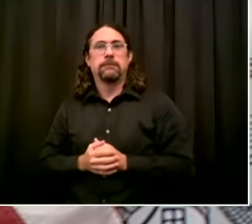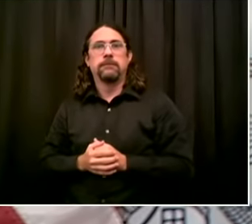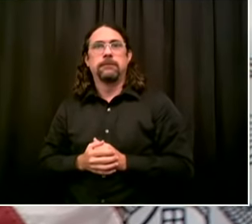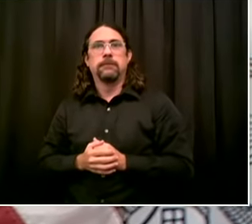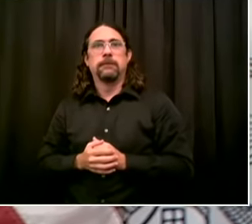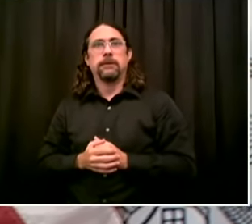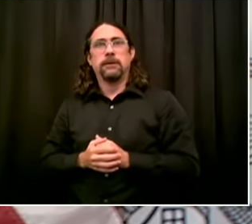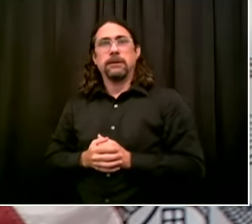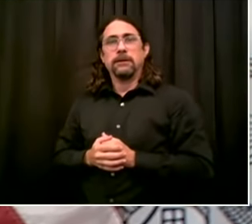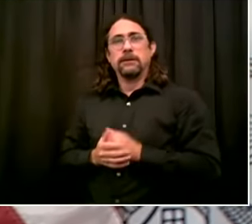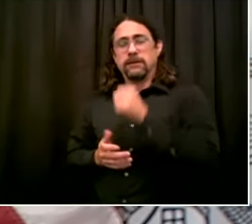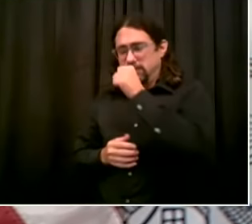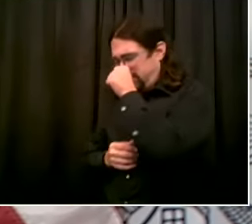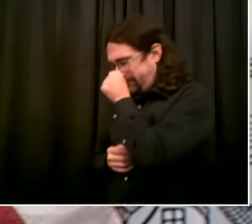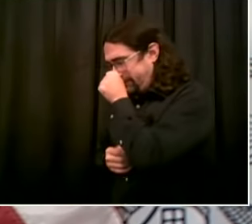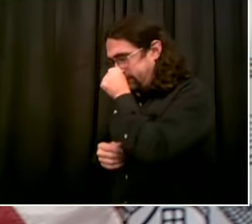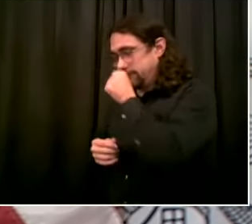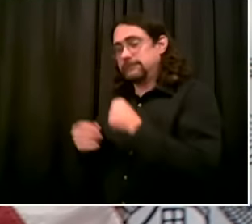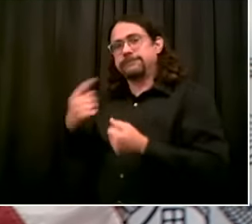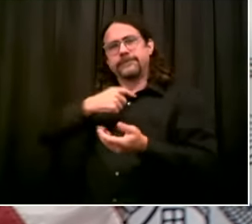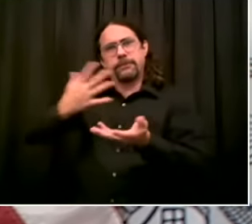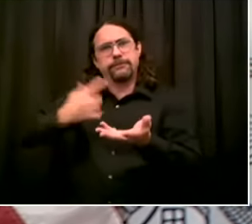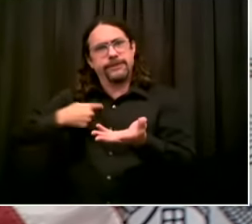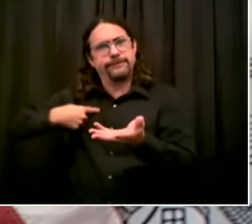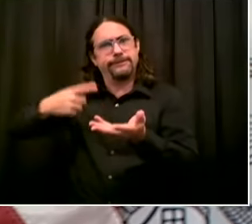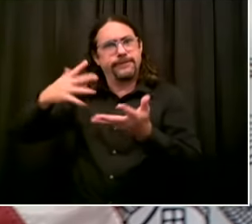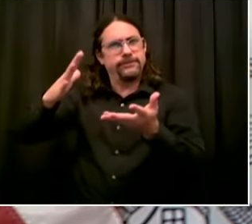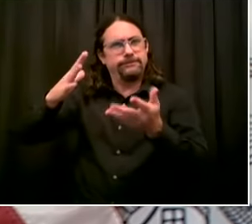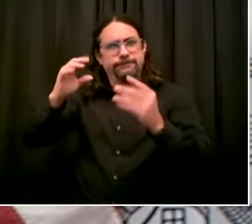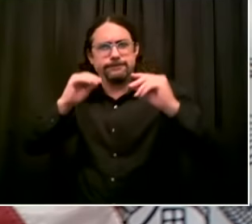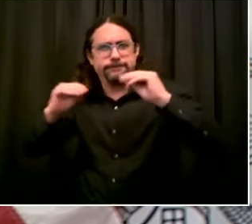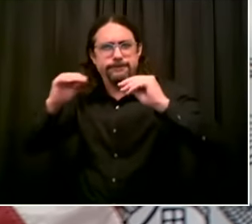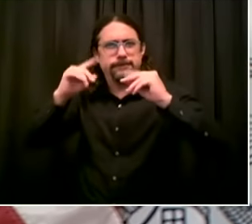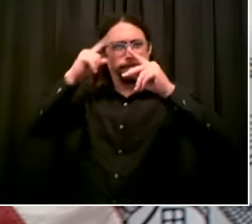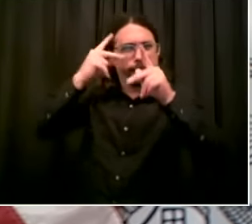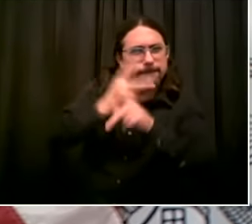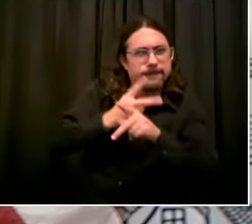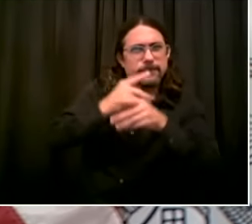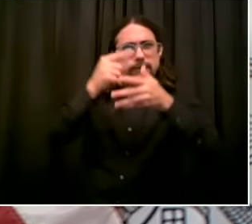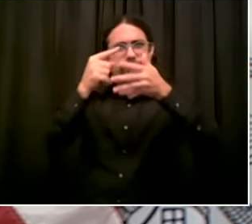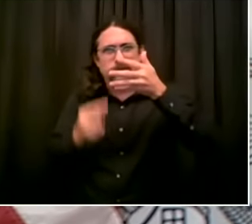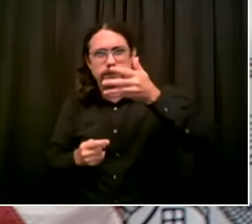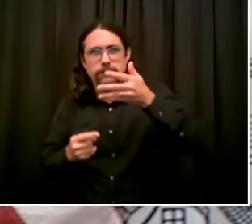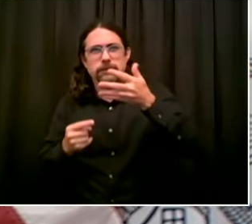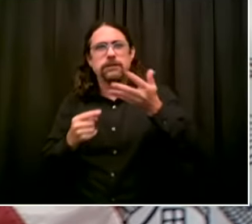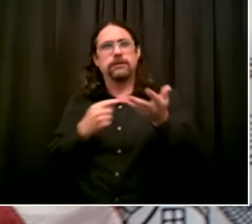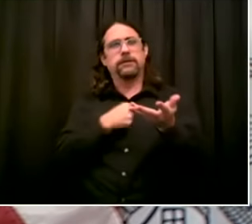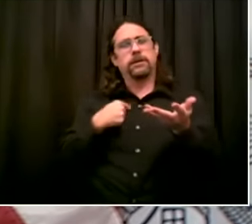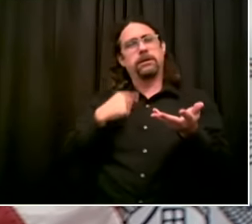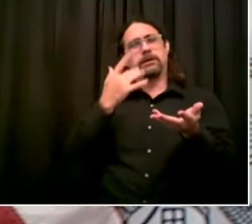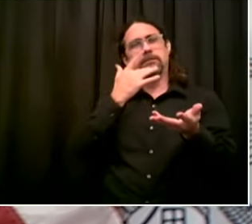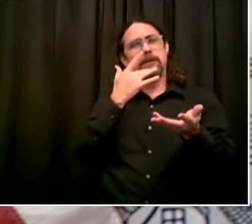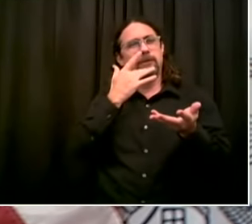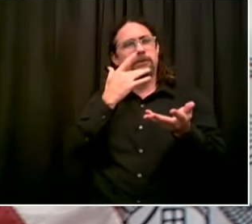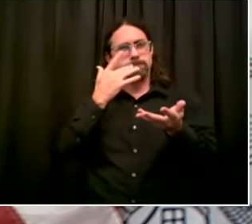FROM POLICTIO. HI RM. MAYOR. I AM USJT